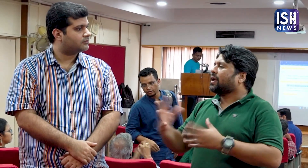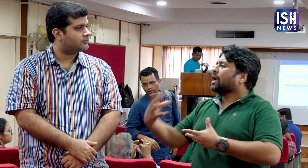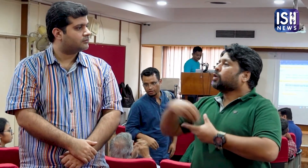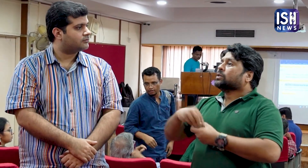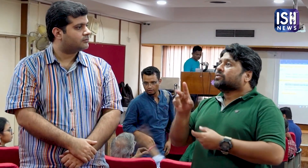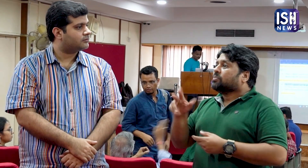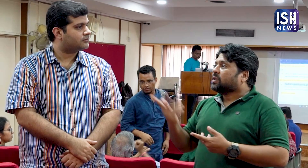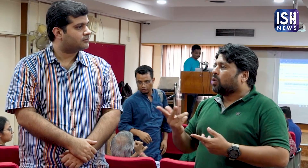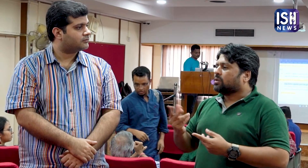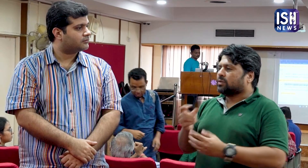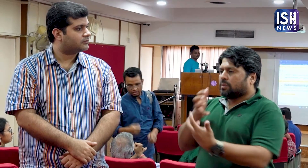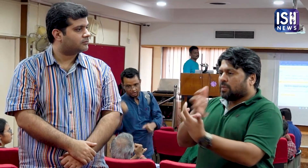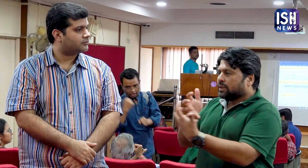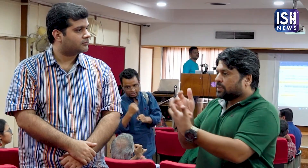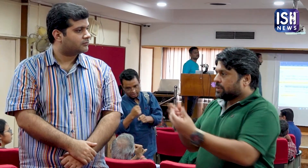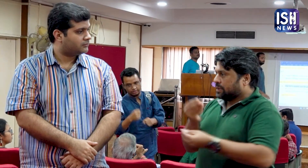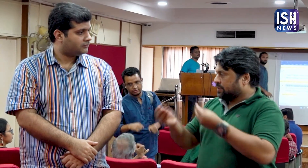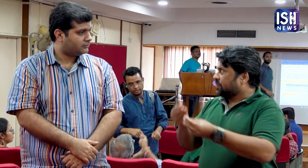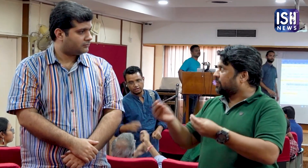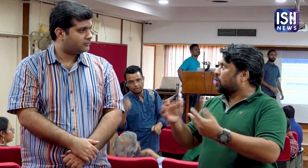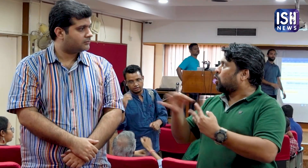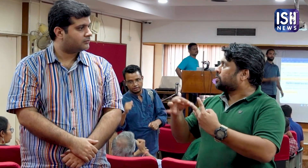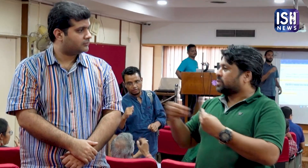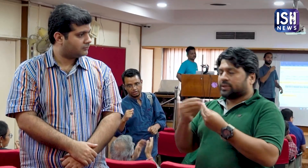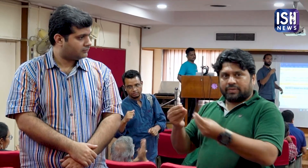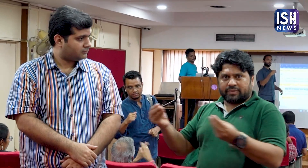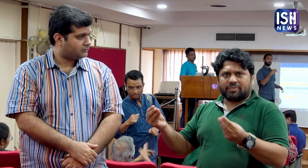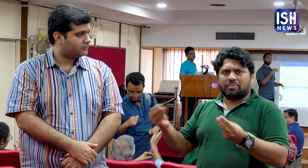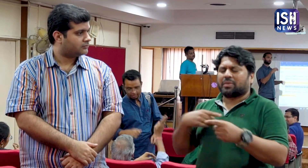What do you mean by inclusion? It means giving appropriate options to all.